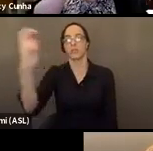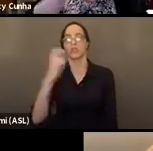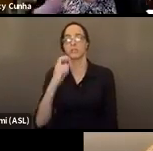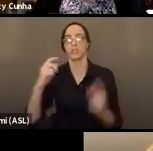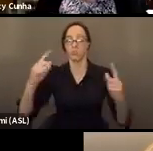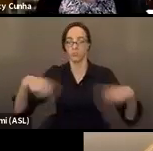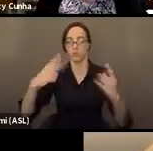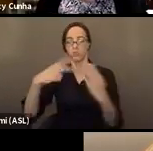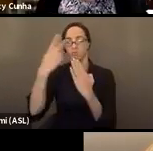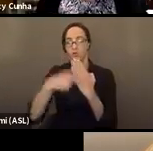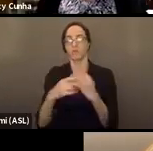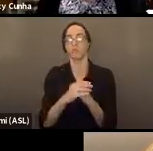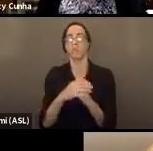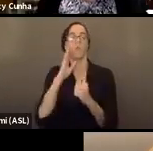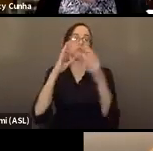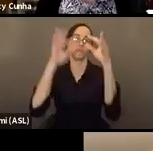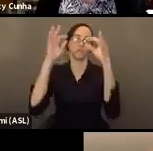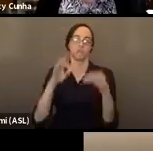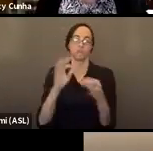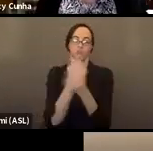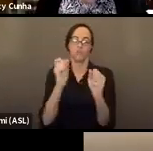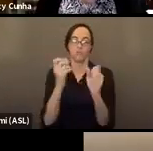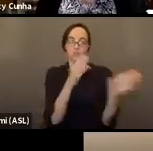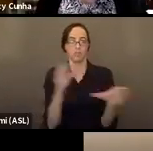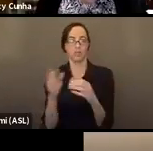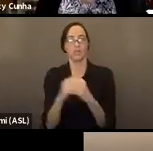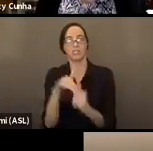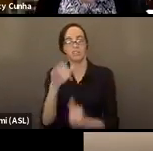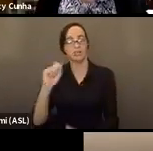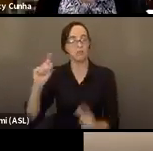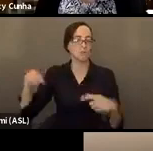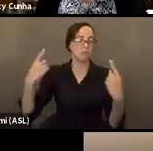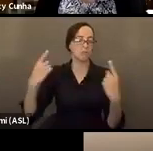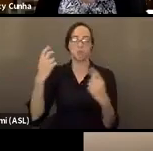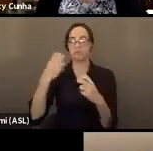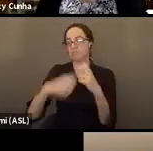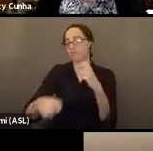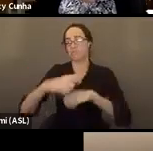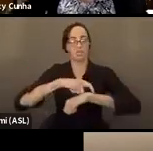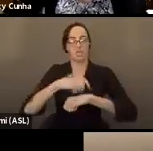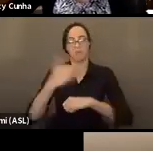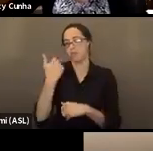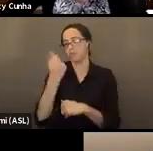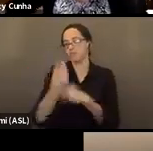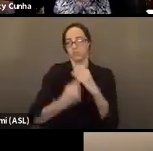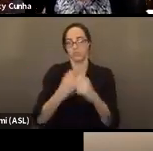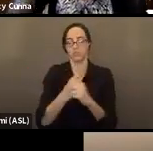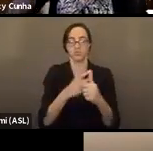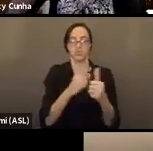as well we've been through some hard times in the last few years between fires floods and pandemic